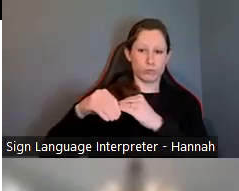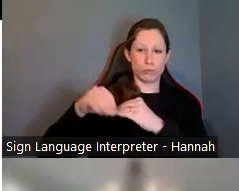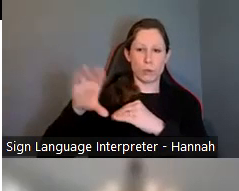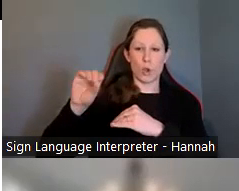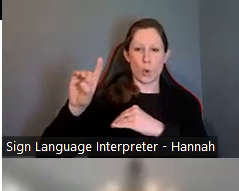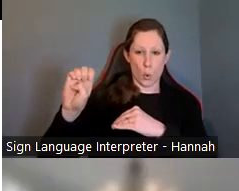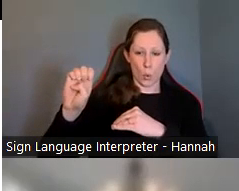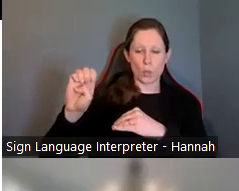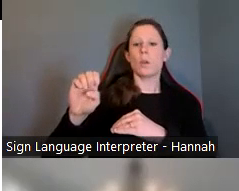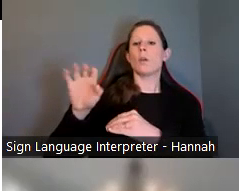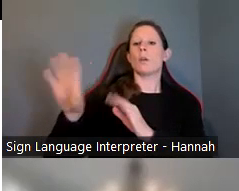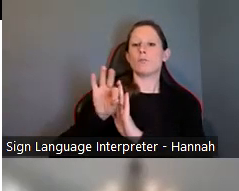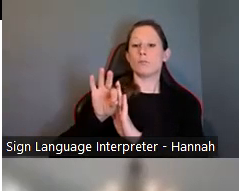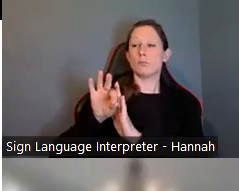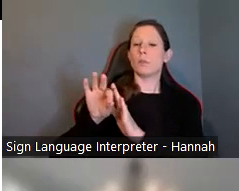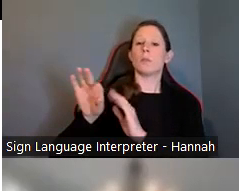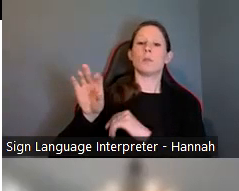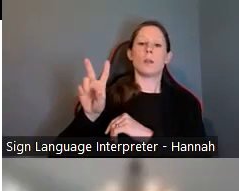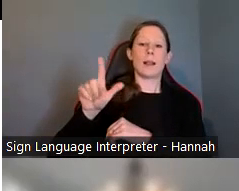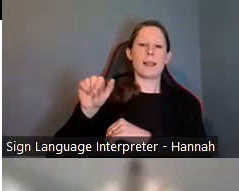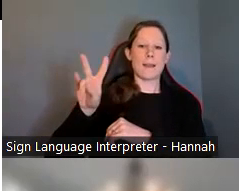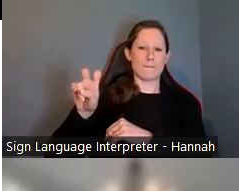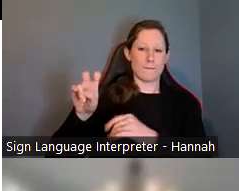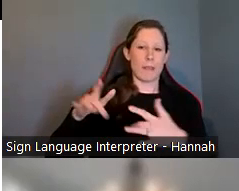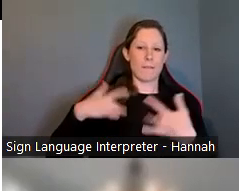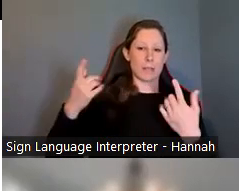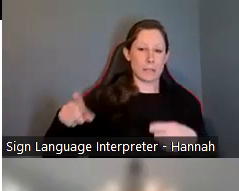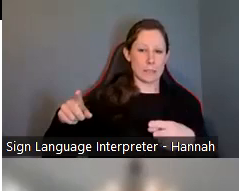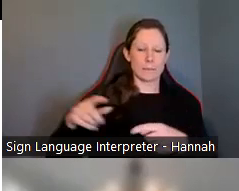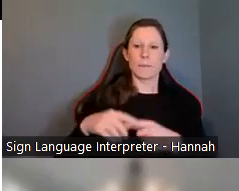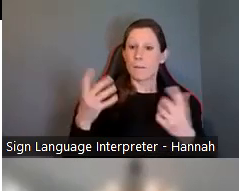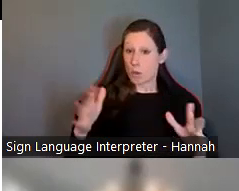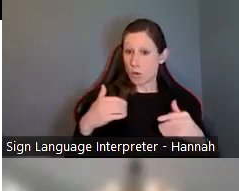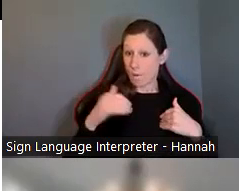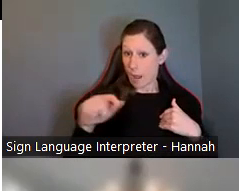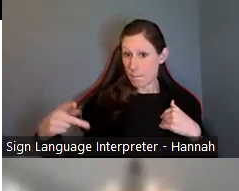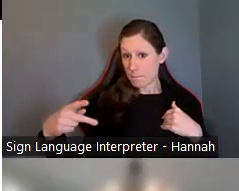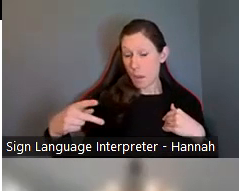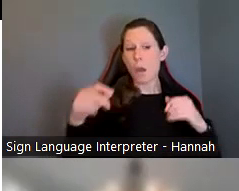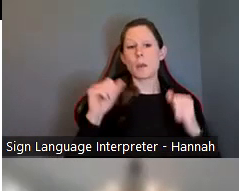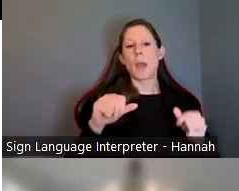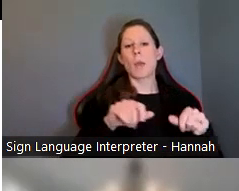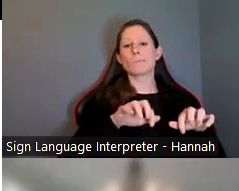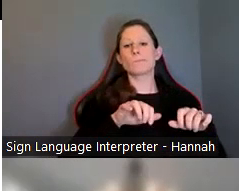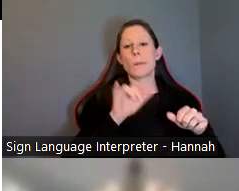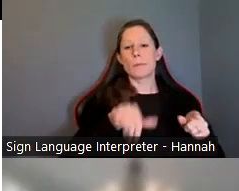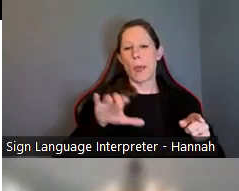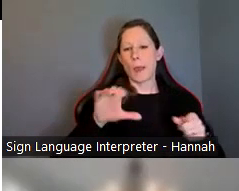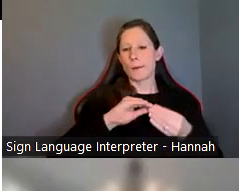" If you have the live voice app, enter the code and it will take you to audio description.